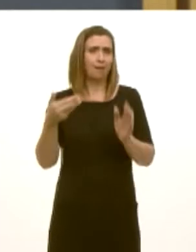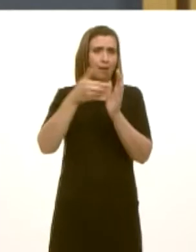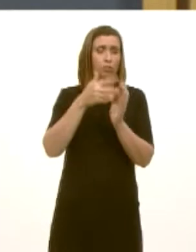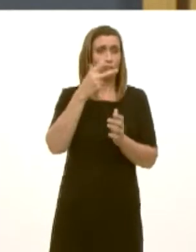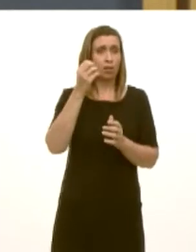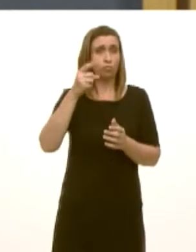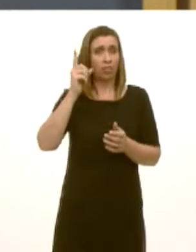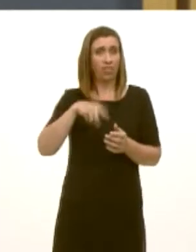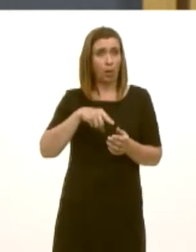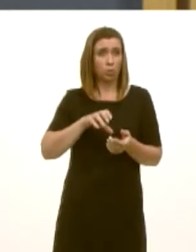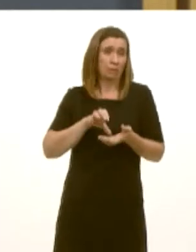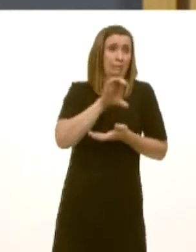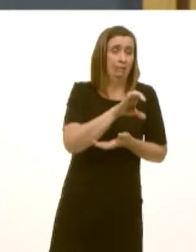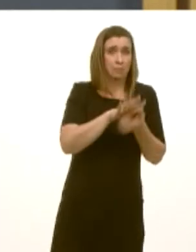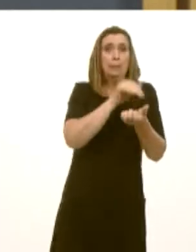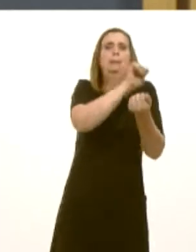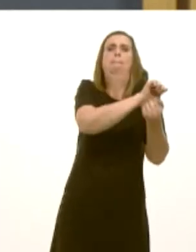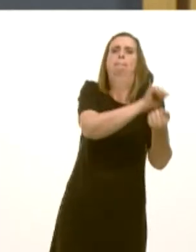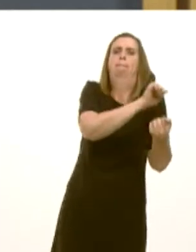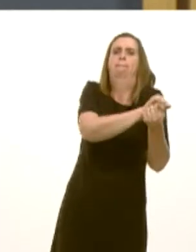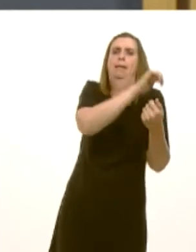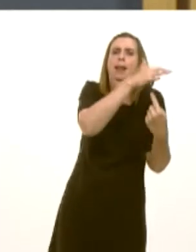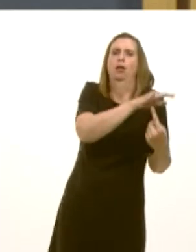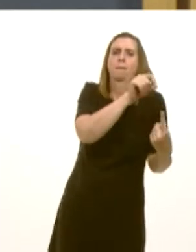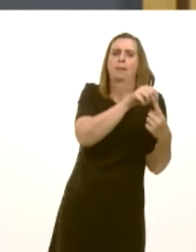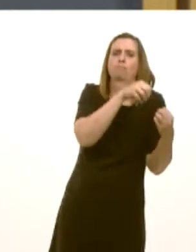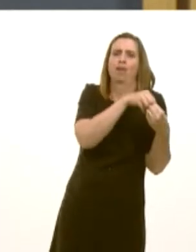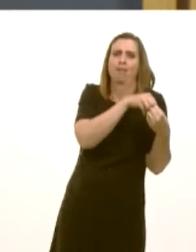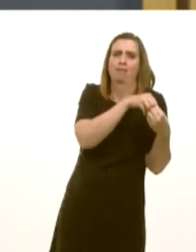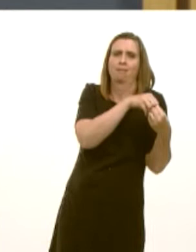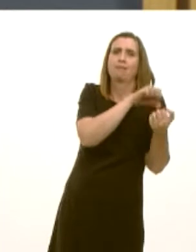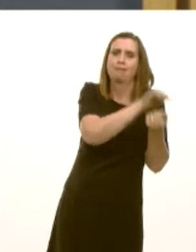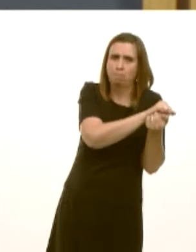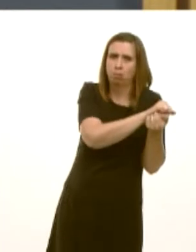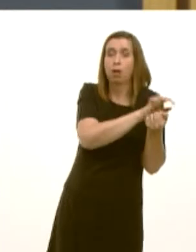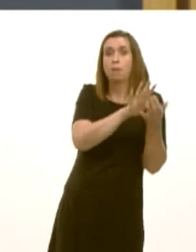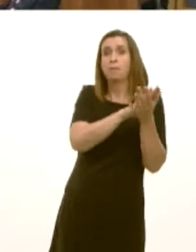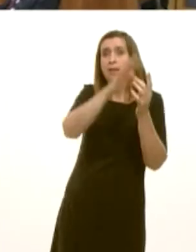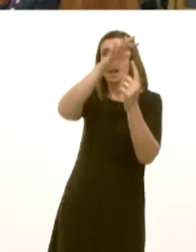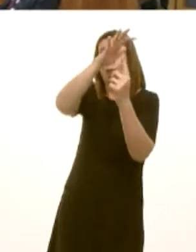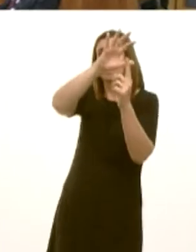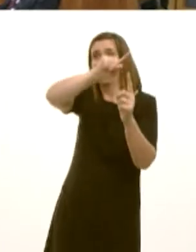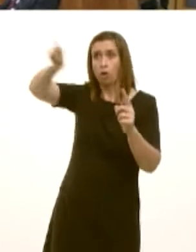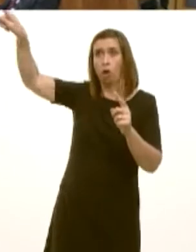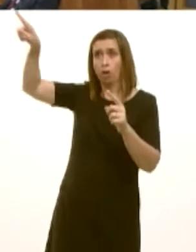we could retain the helicopter at Pembrey and the rest of Wales would benefit from that, too.